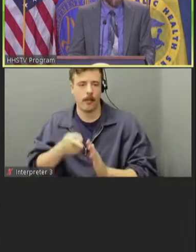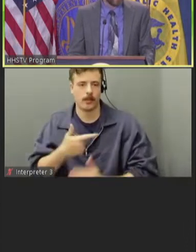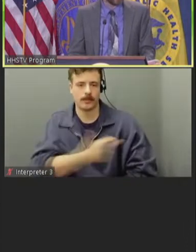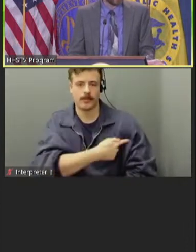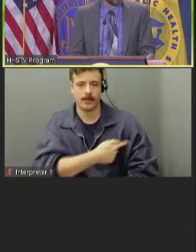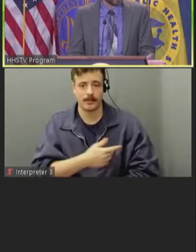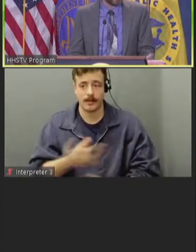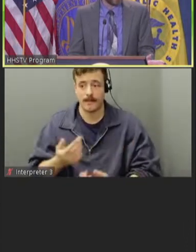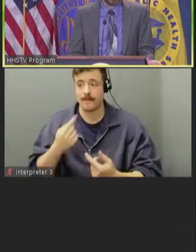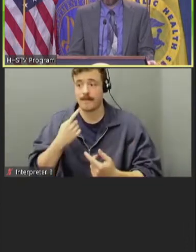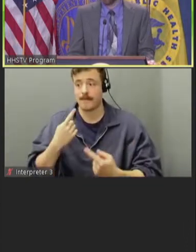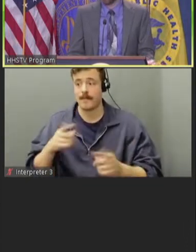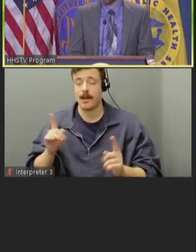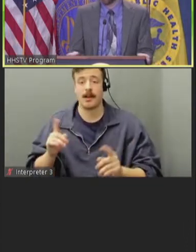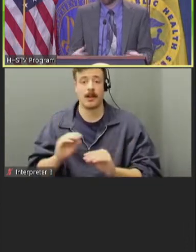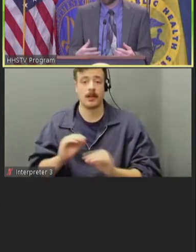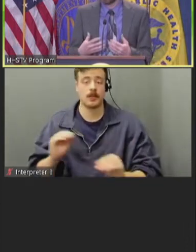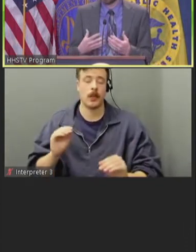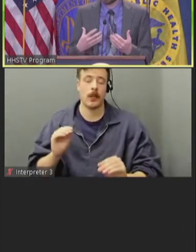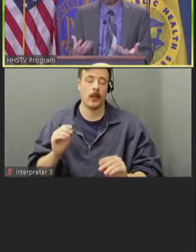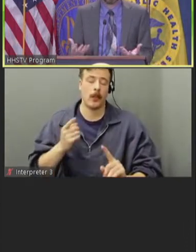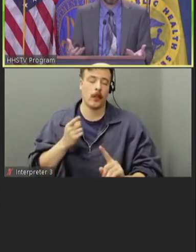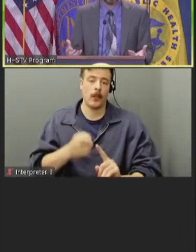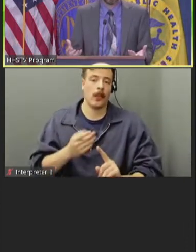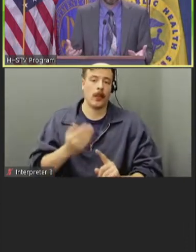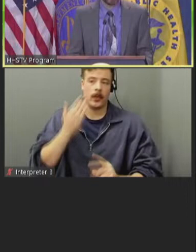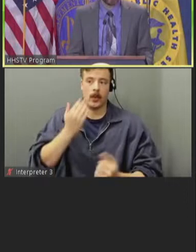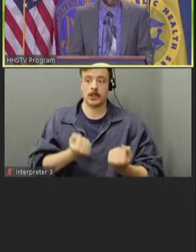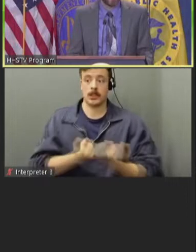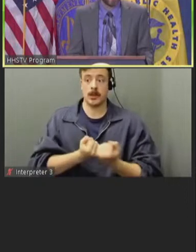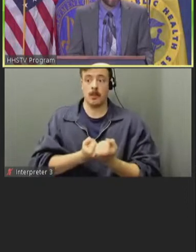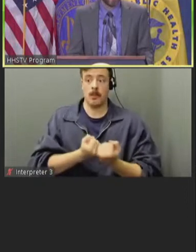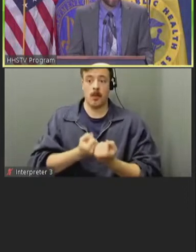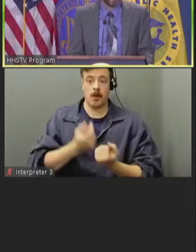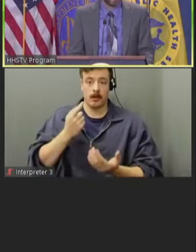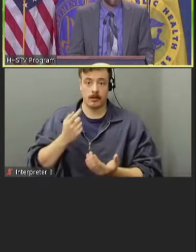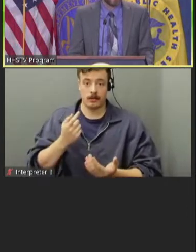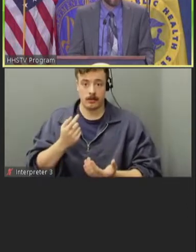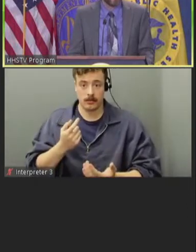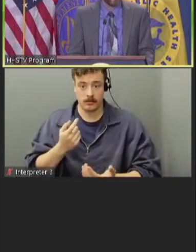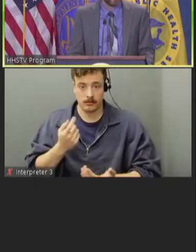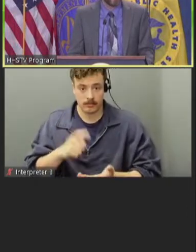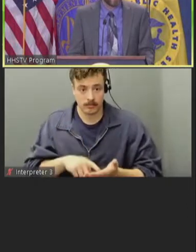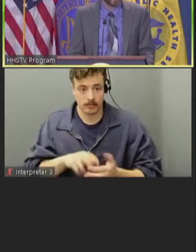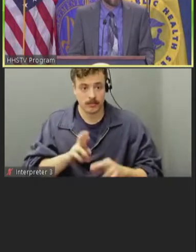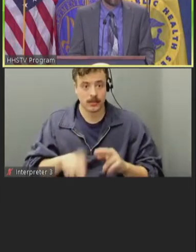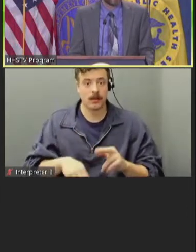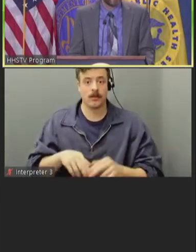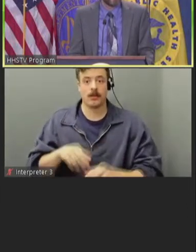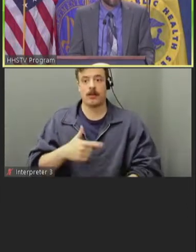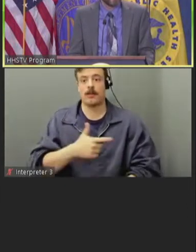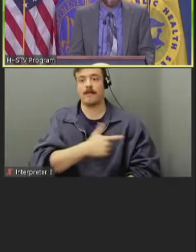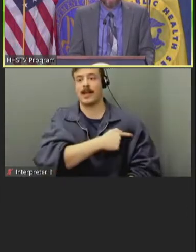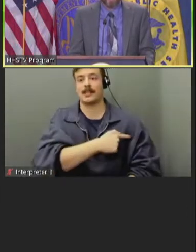there's no point in supporting the discovery of a vaccine discovery and development of